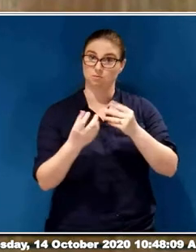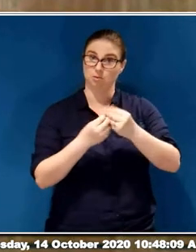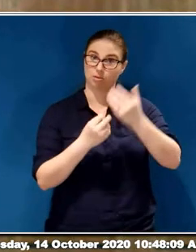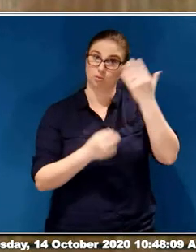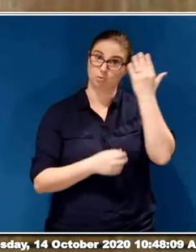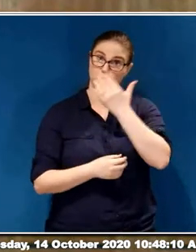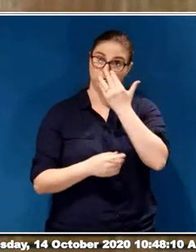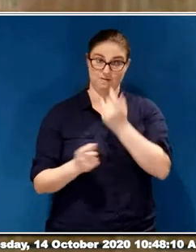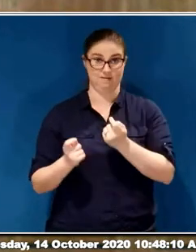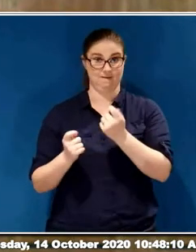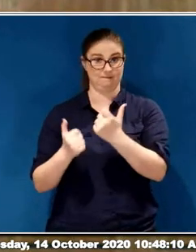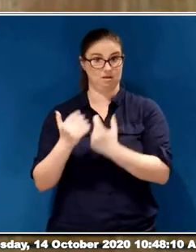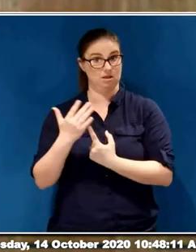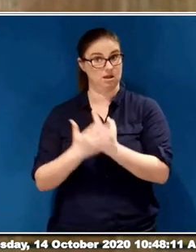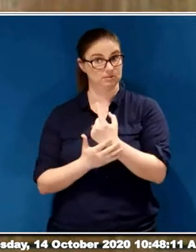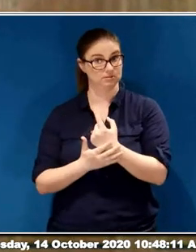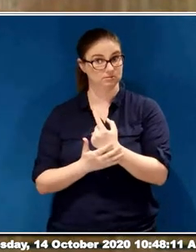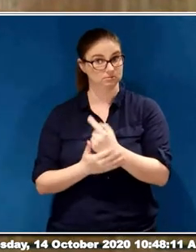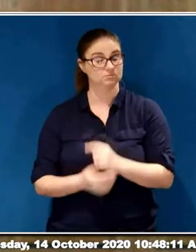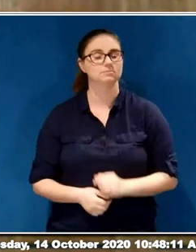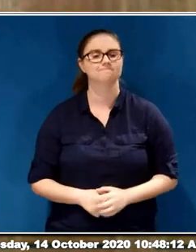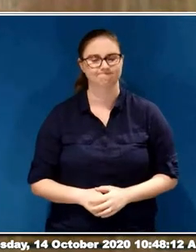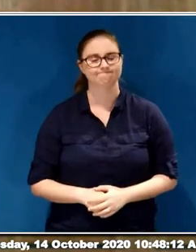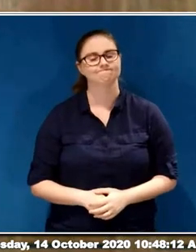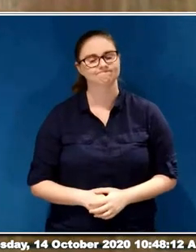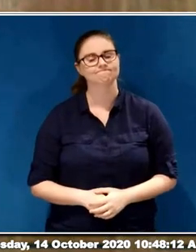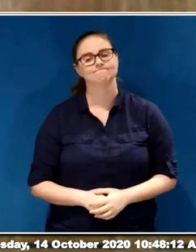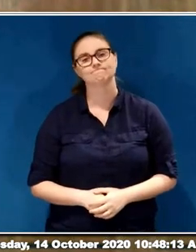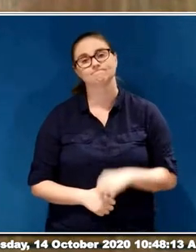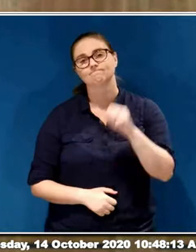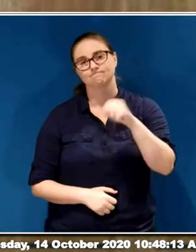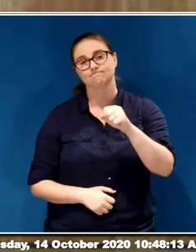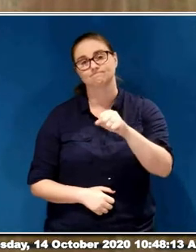Yes, I did, at the Principal's request. And what happened at that meeting?